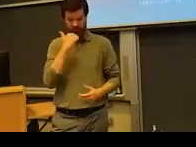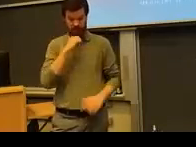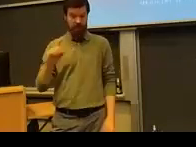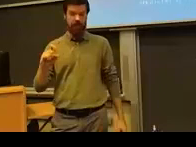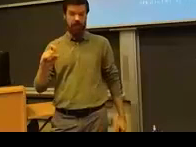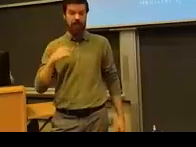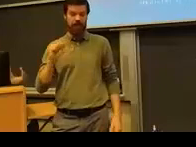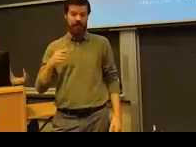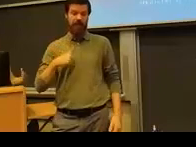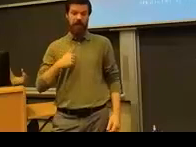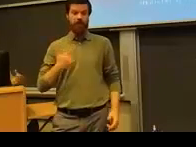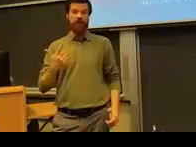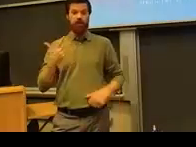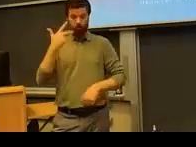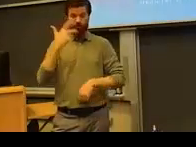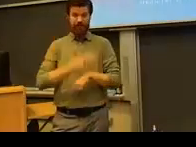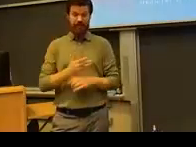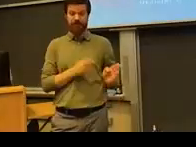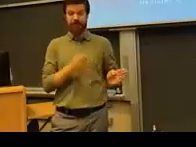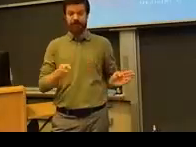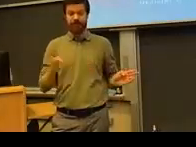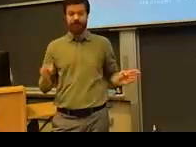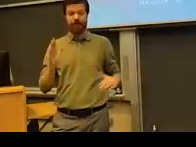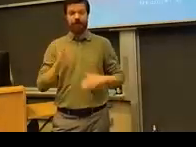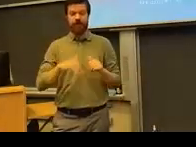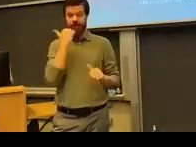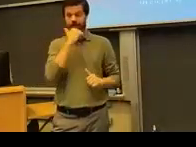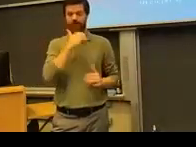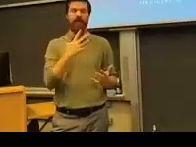we space it out to three days a week um so just really working with the patient to find where